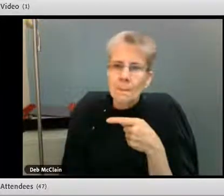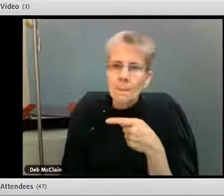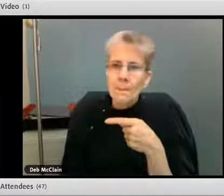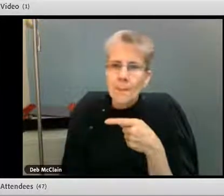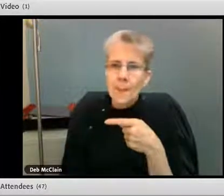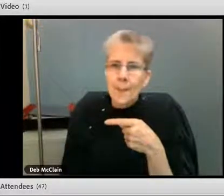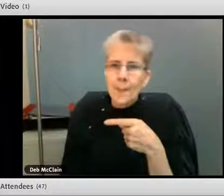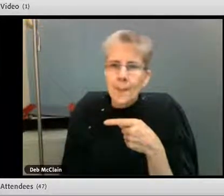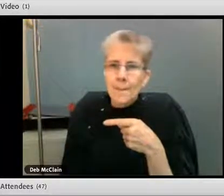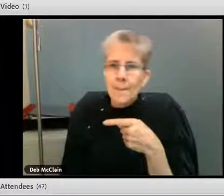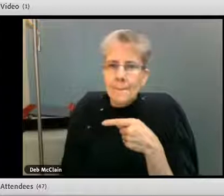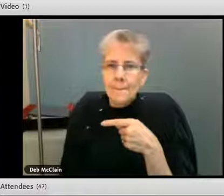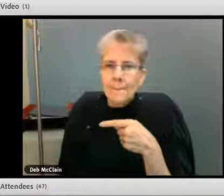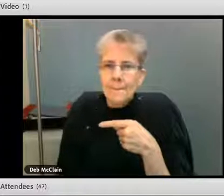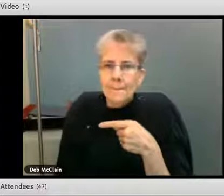...for editing your photo.